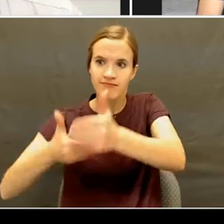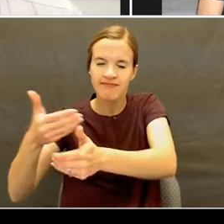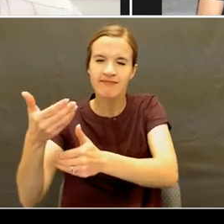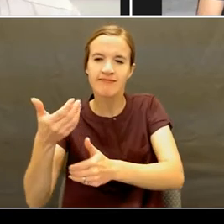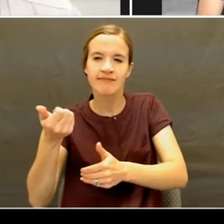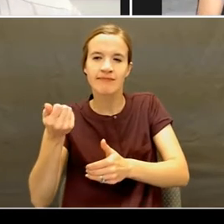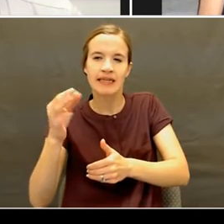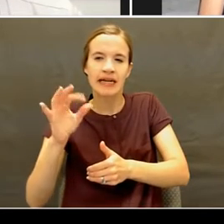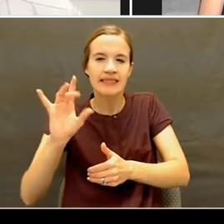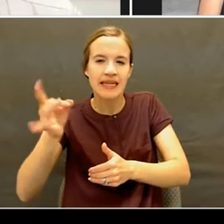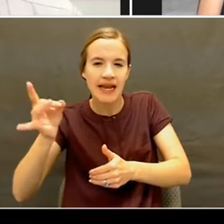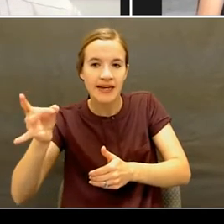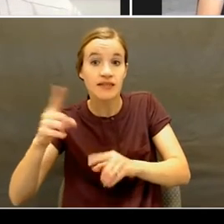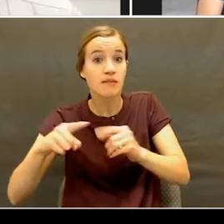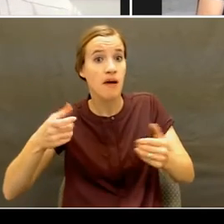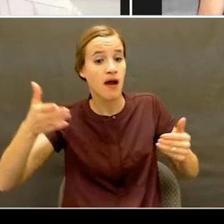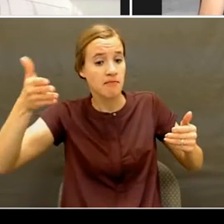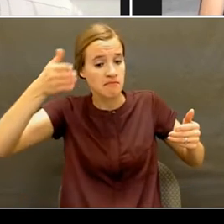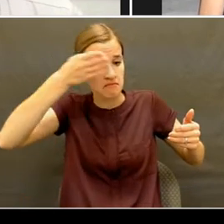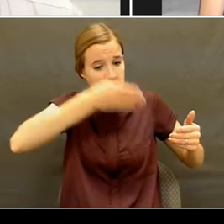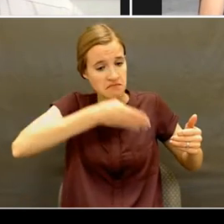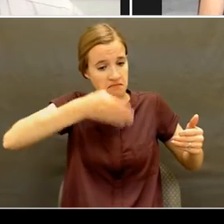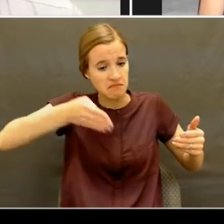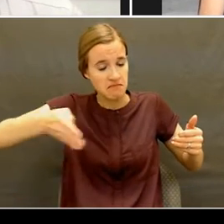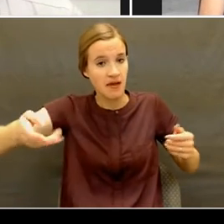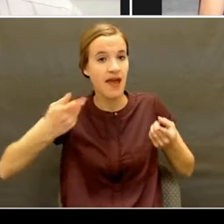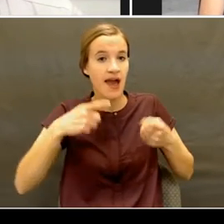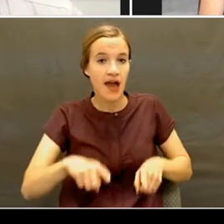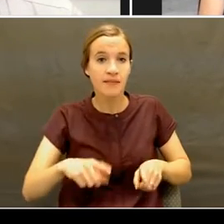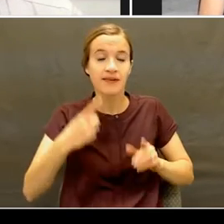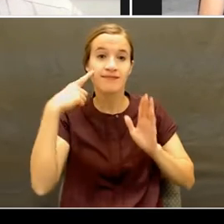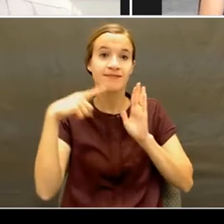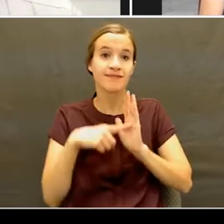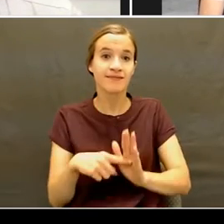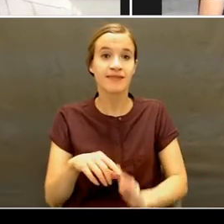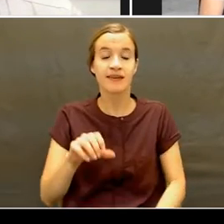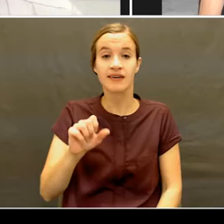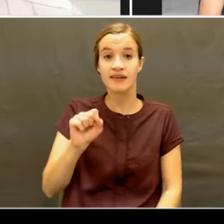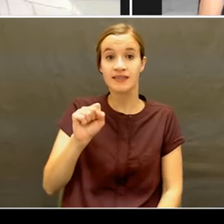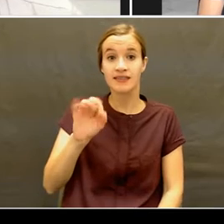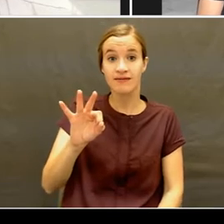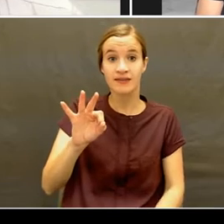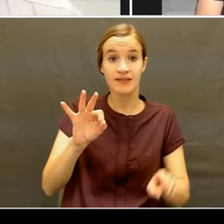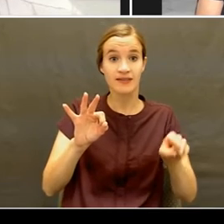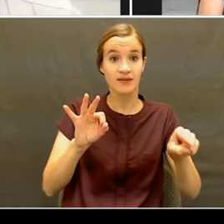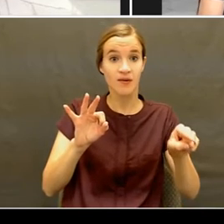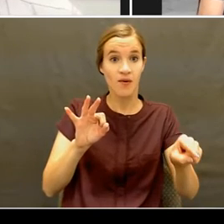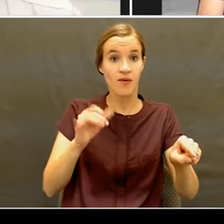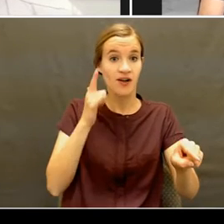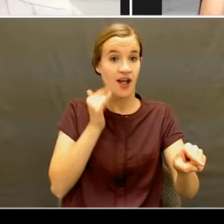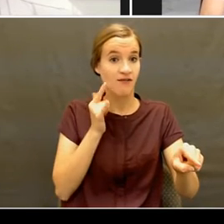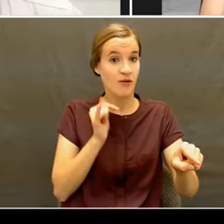thing in San Francisco, the sit-in which I felt like really it made it when it got on Drunk